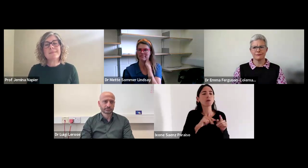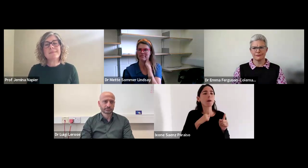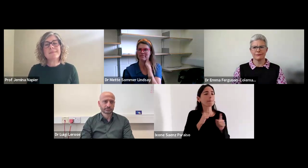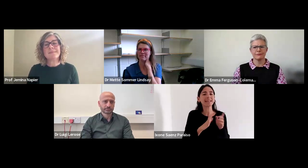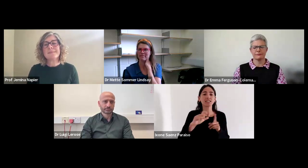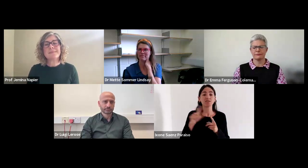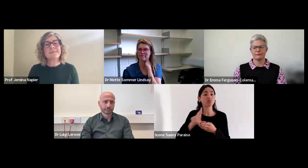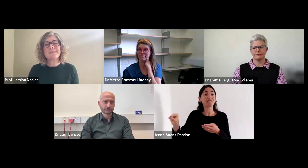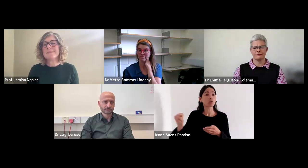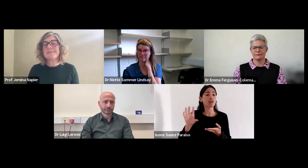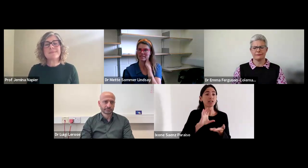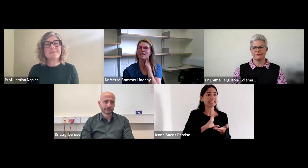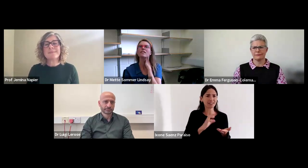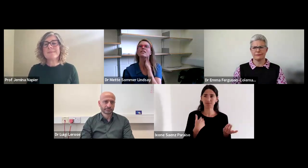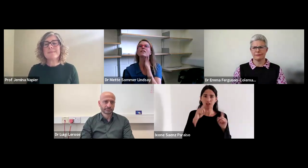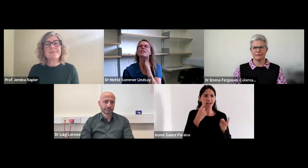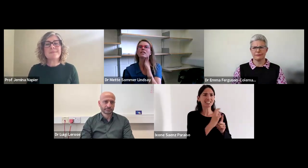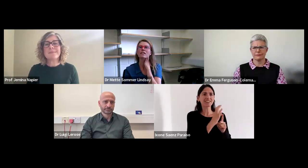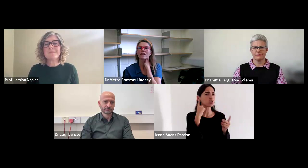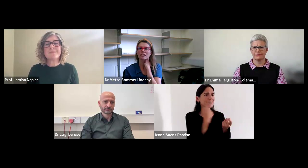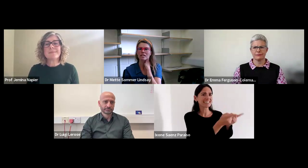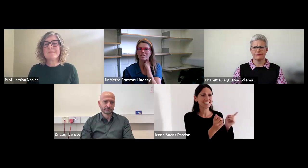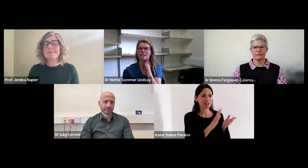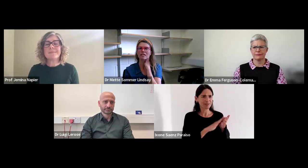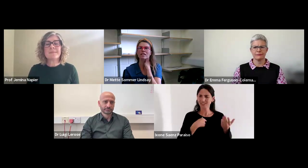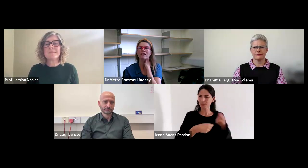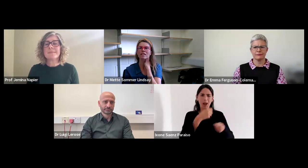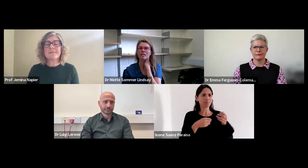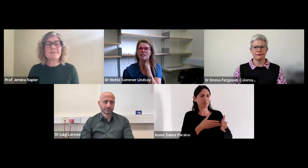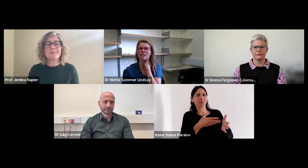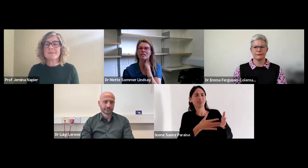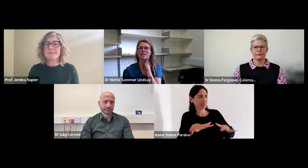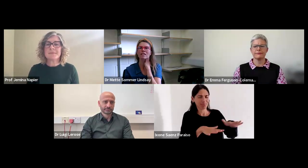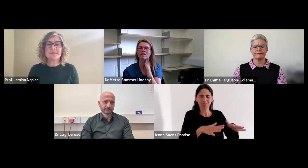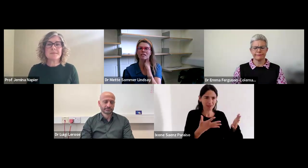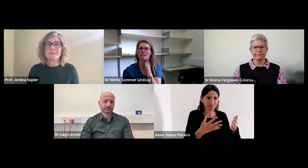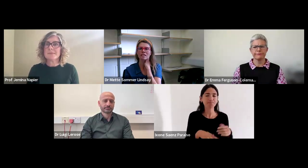I need to interview people for my research, but the response is there's no funding available